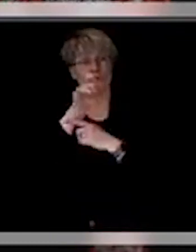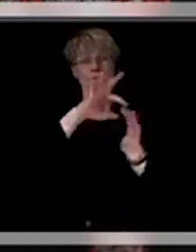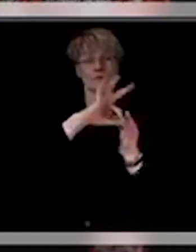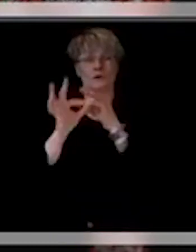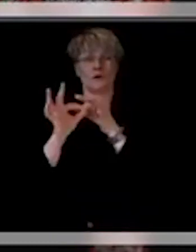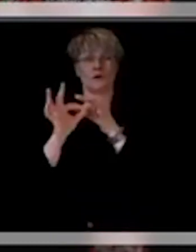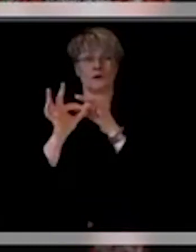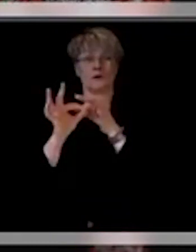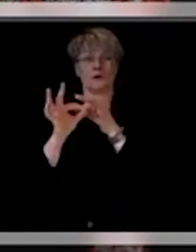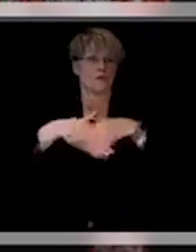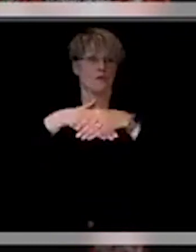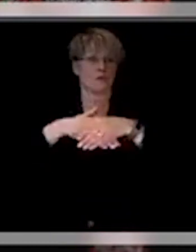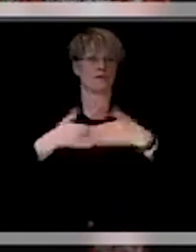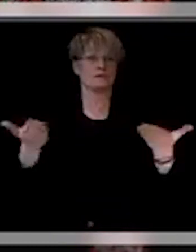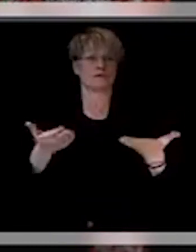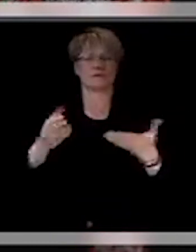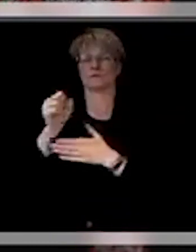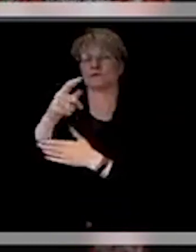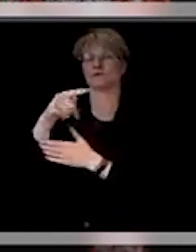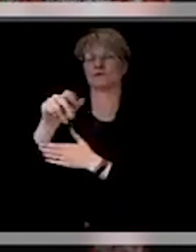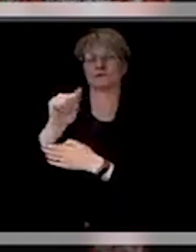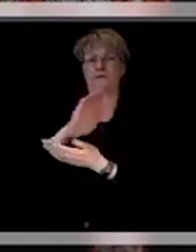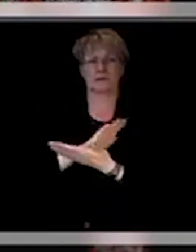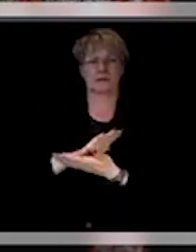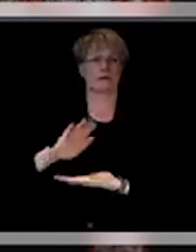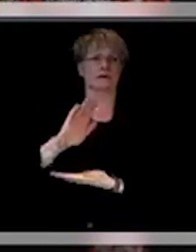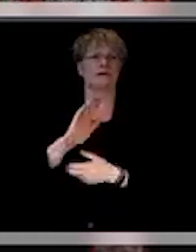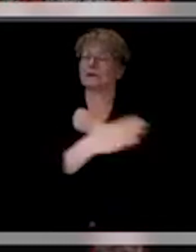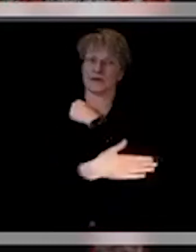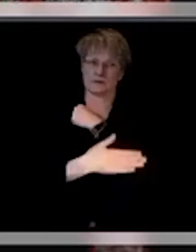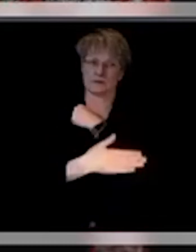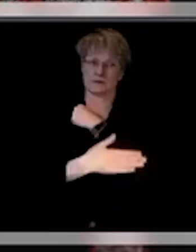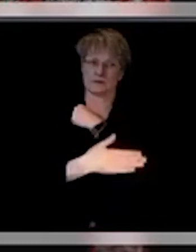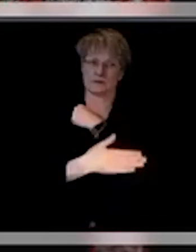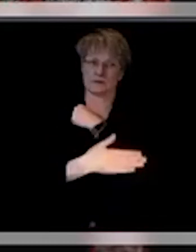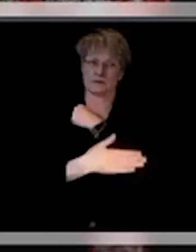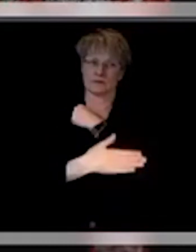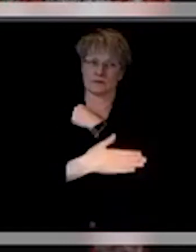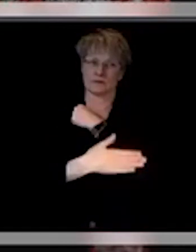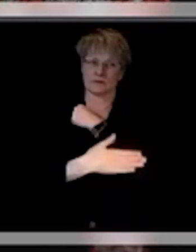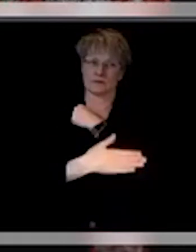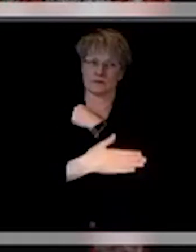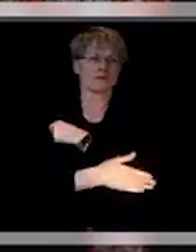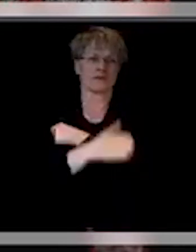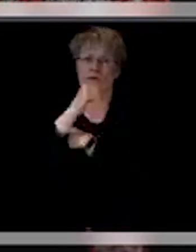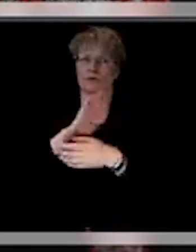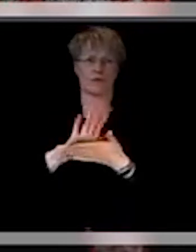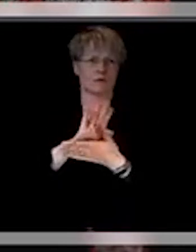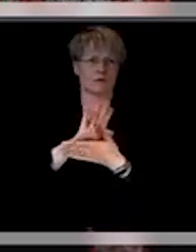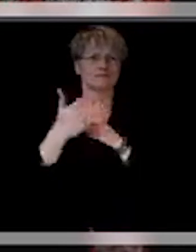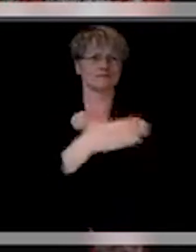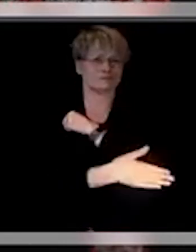finishing up guidance about weddings that we’ll be reviewing and posting soon. So, standby on more information about weddings.